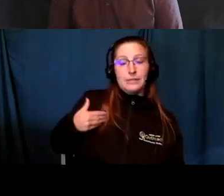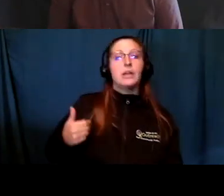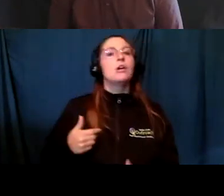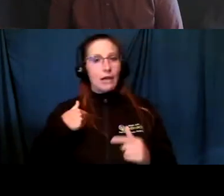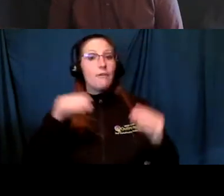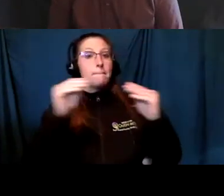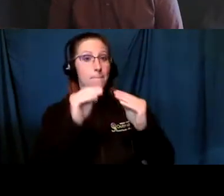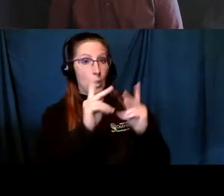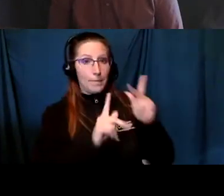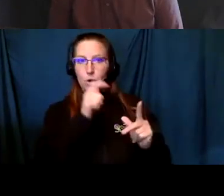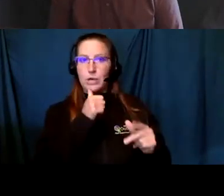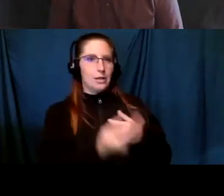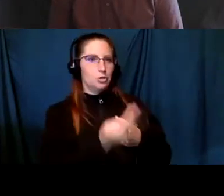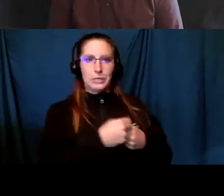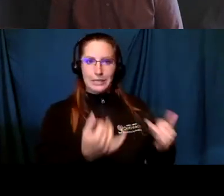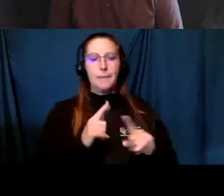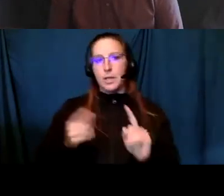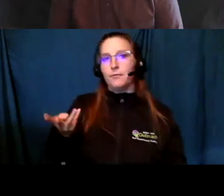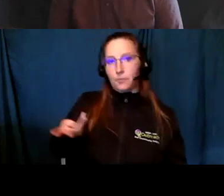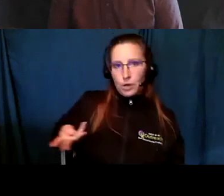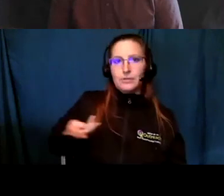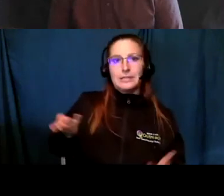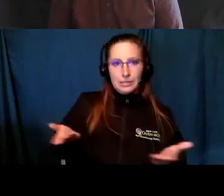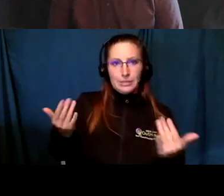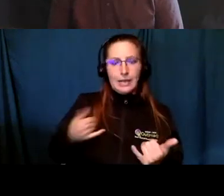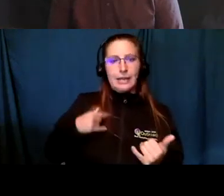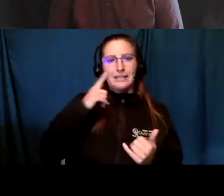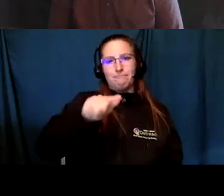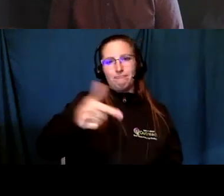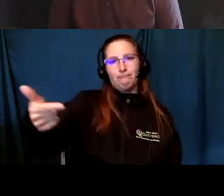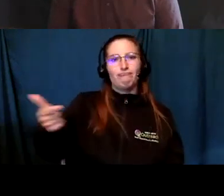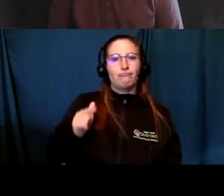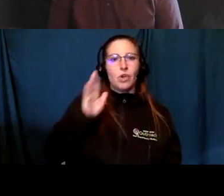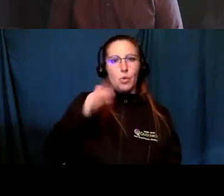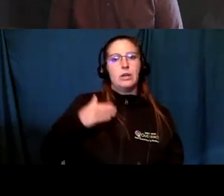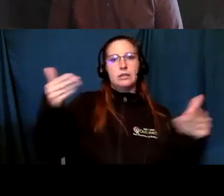are not on with us today but I'm going to let each of the three folks who are with us